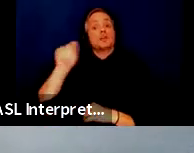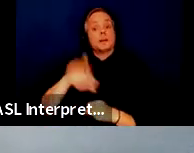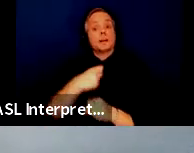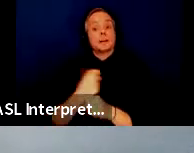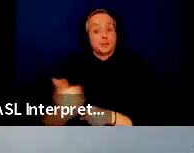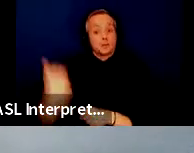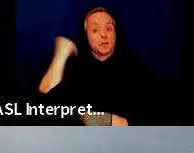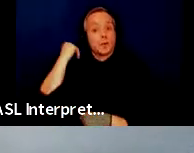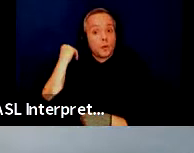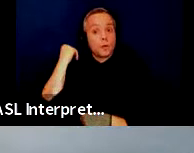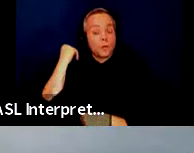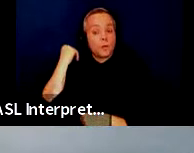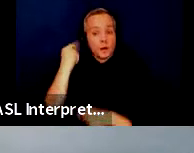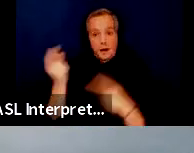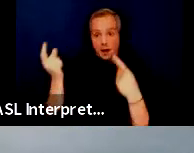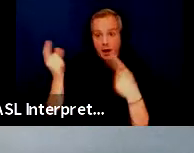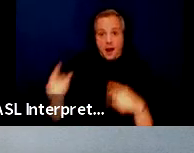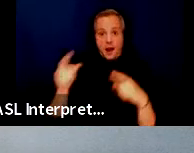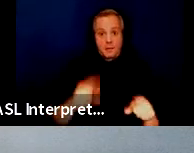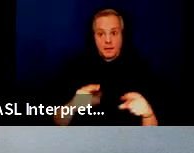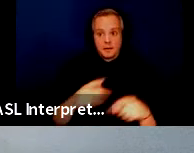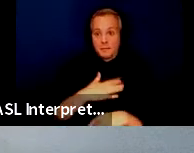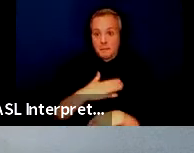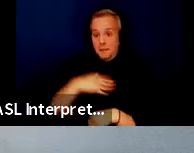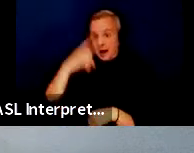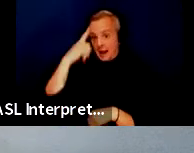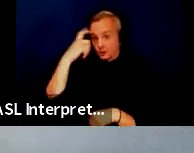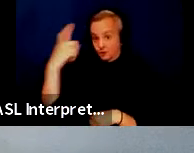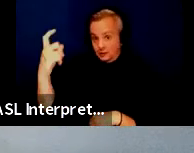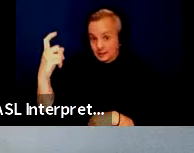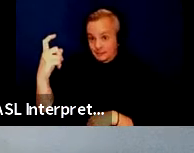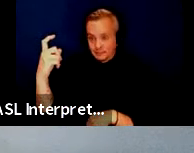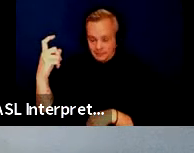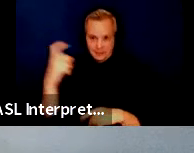TO REALIZE THAT MY DREAM WAS VERY SIMILAR TO THE ONE RICK HAD